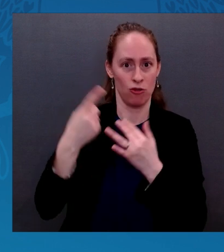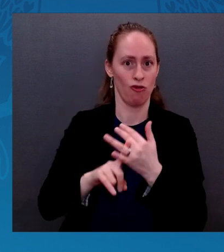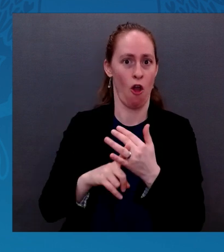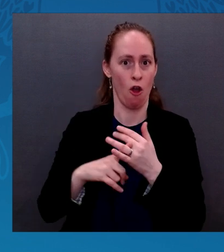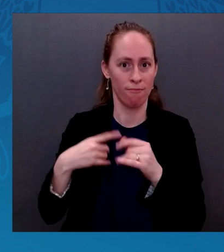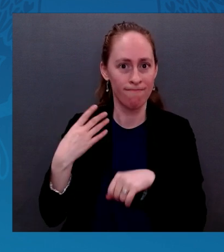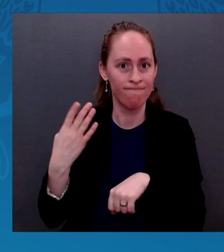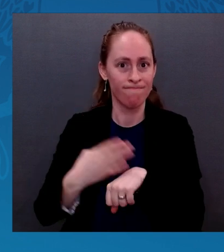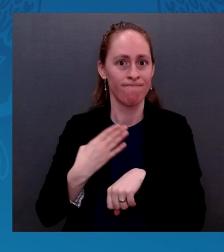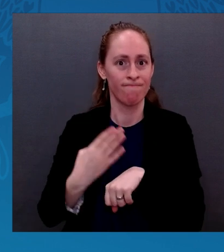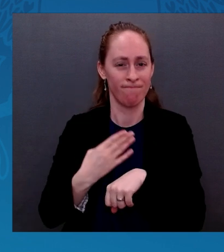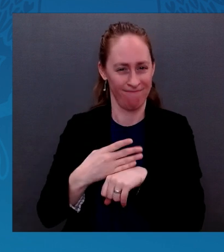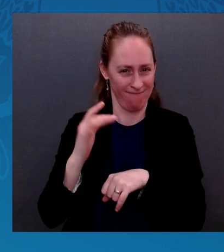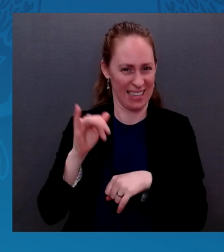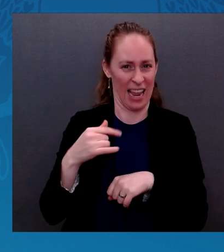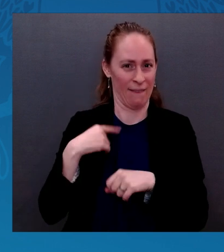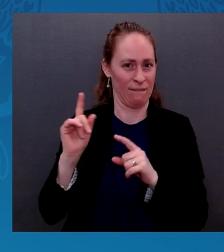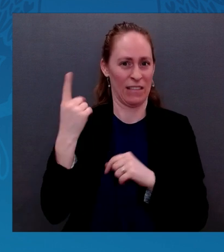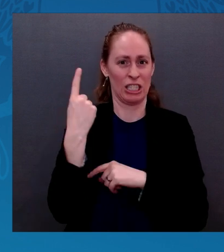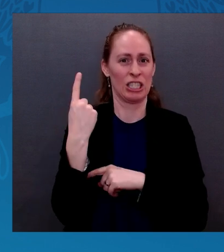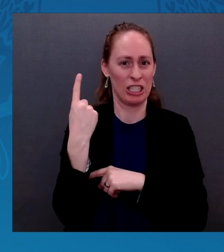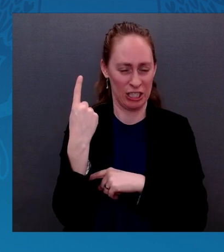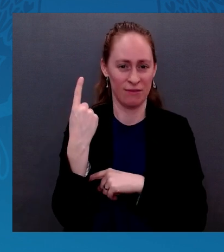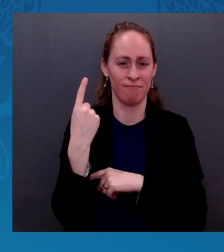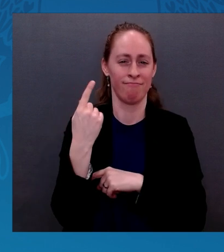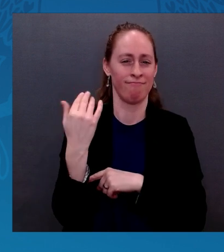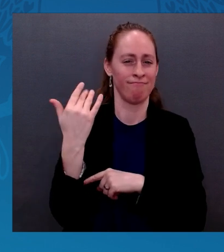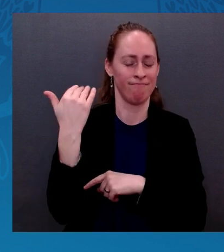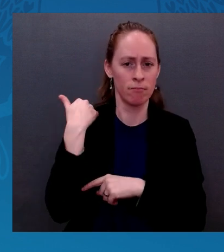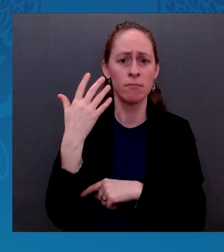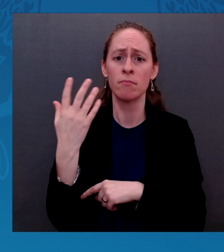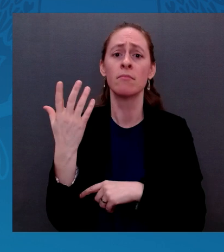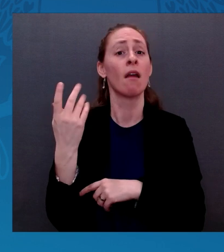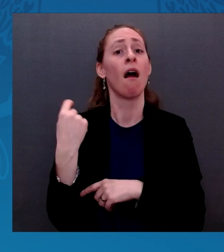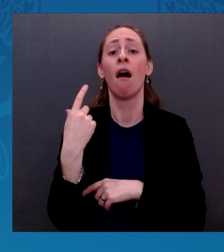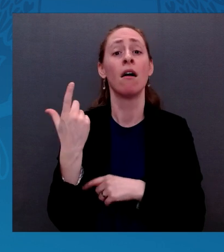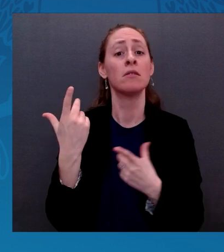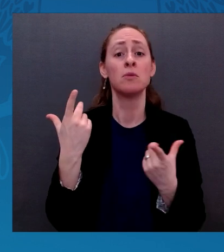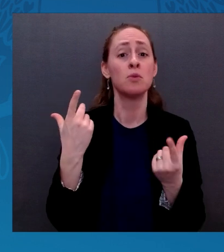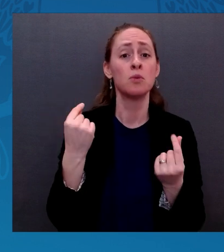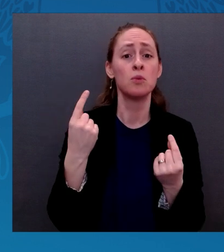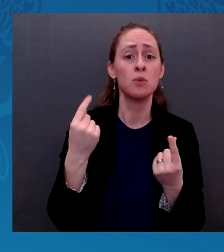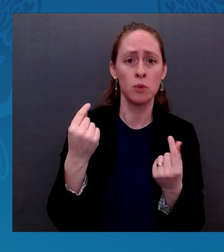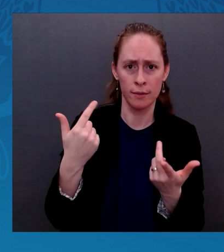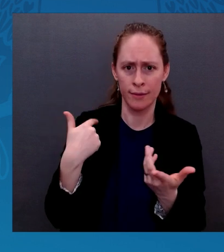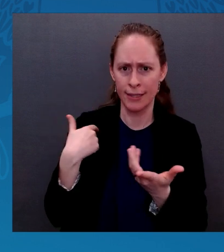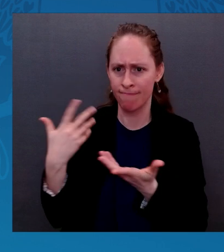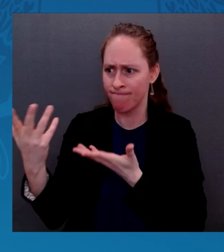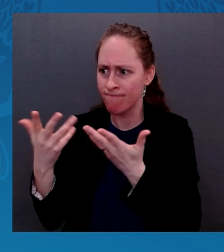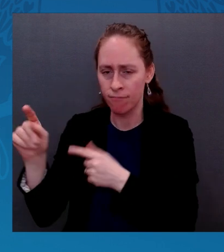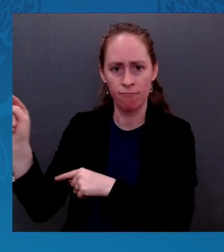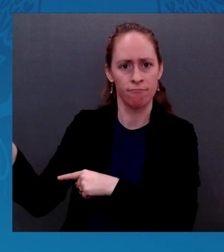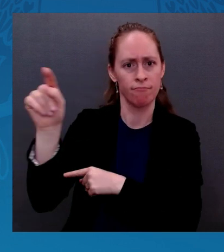They came out, they when he came at our house, you know, the pipes was like leaking. They came back to fix it.